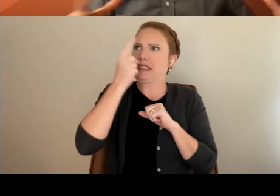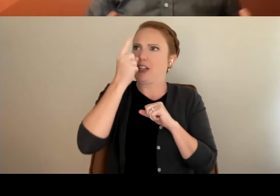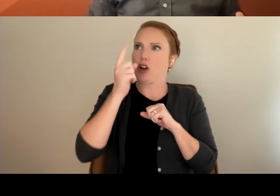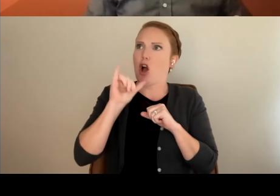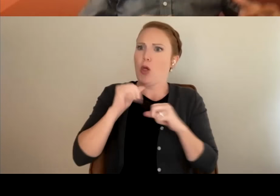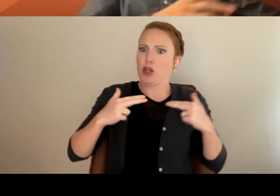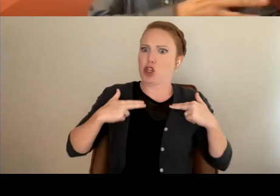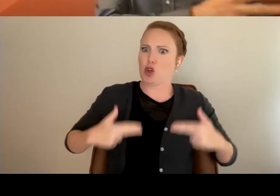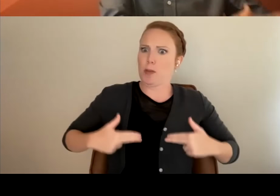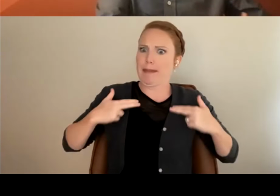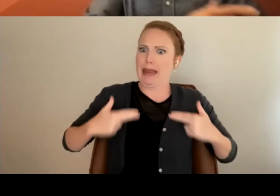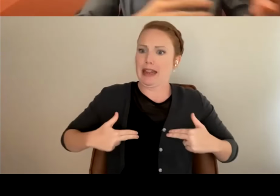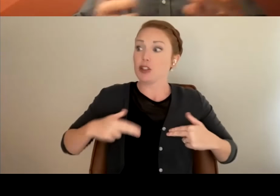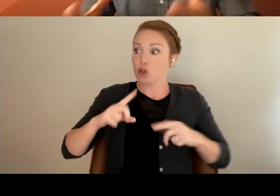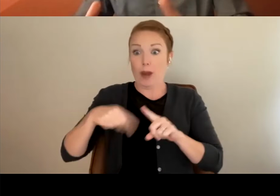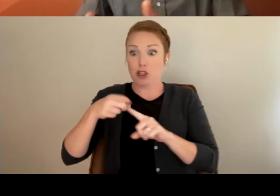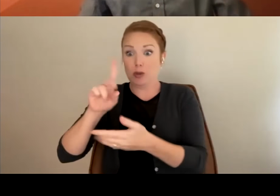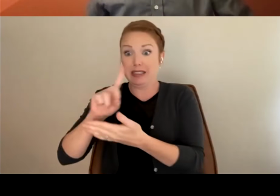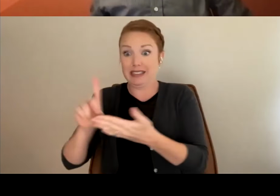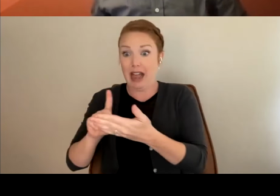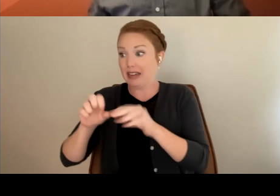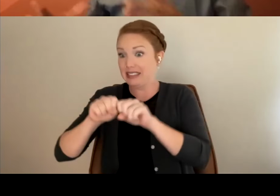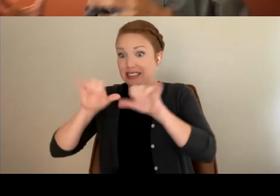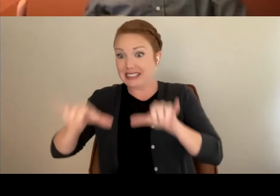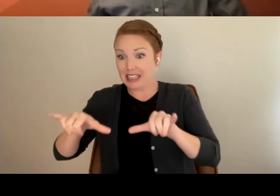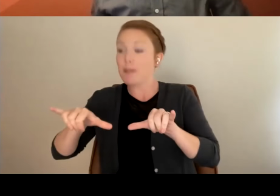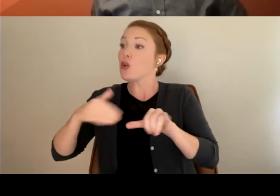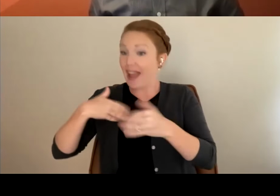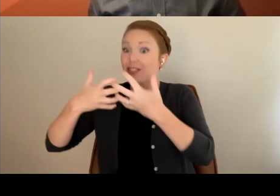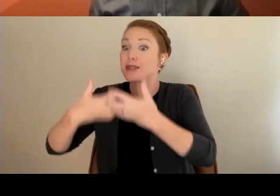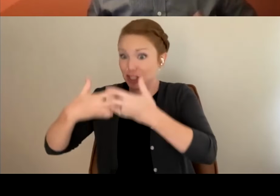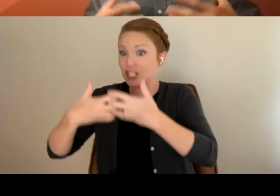you're designing a system you have all these different machine factors and process factors.